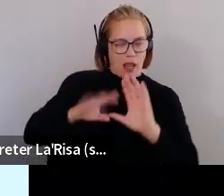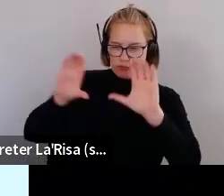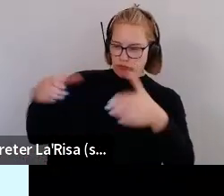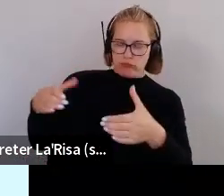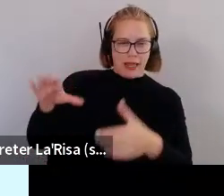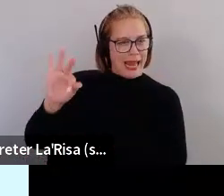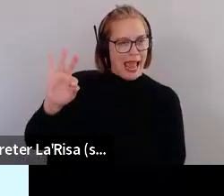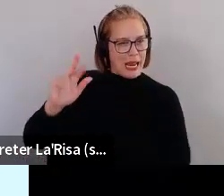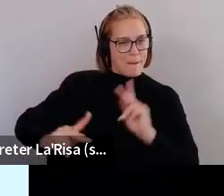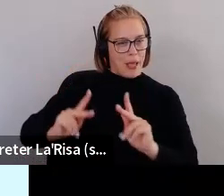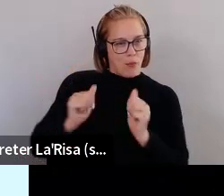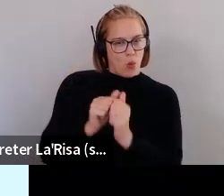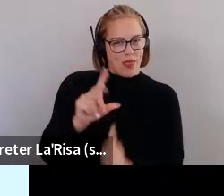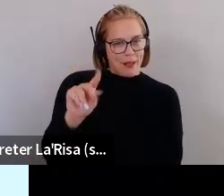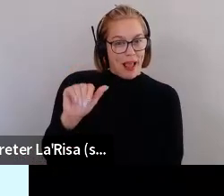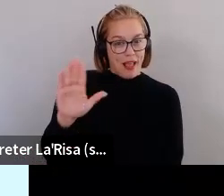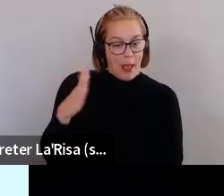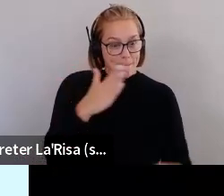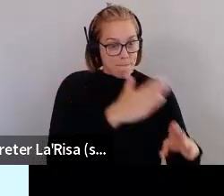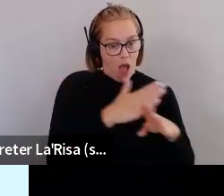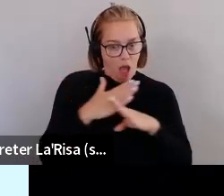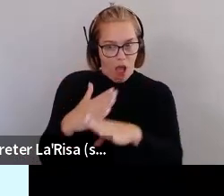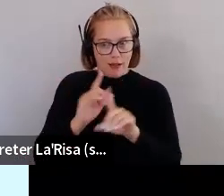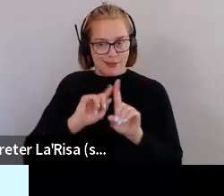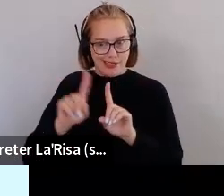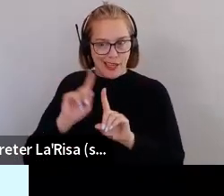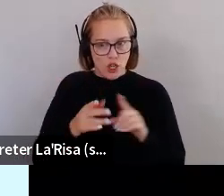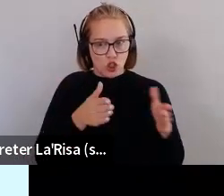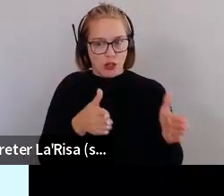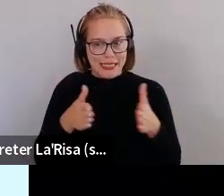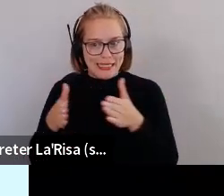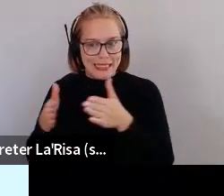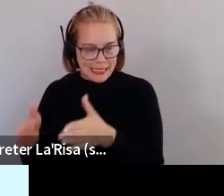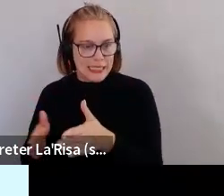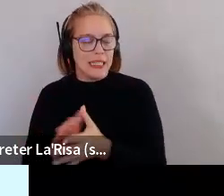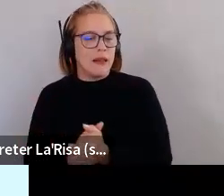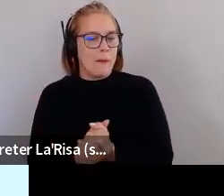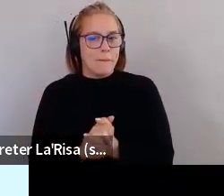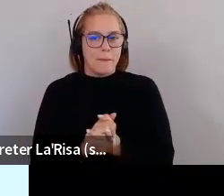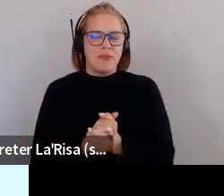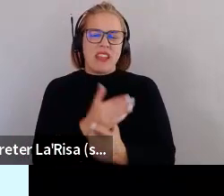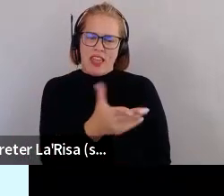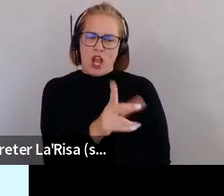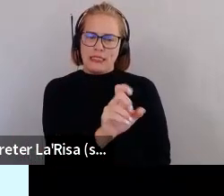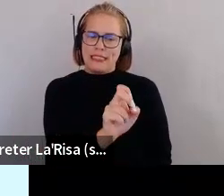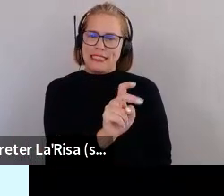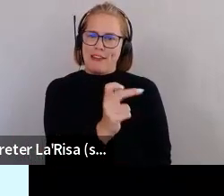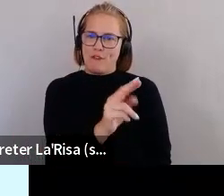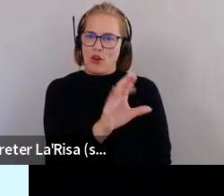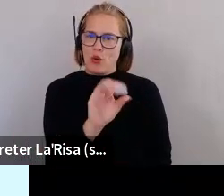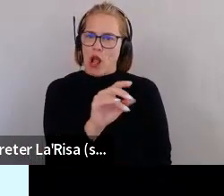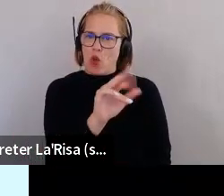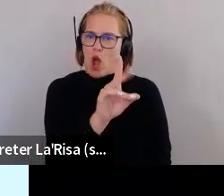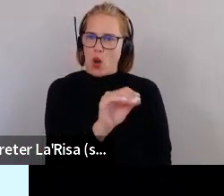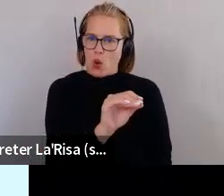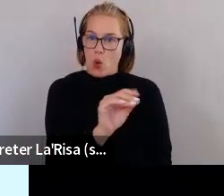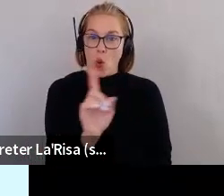at the time, was called the